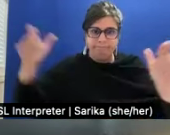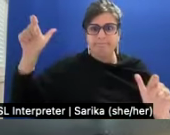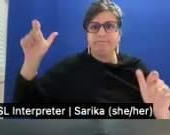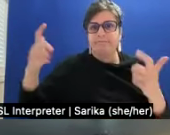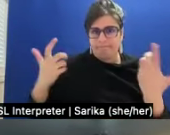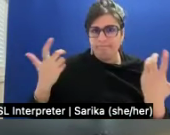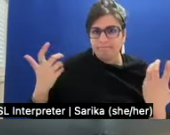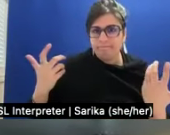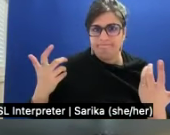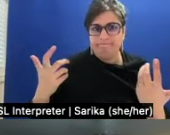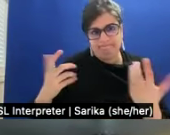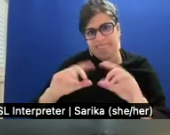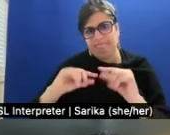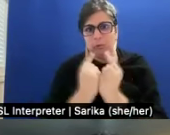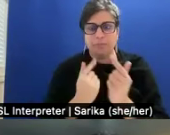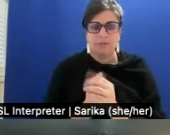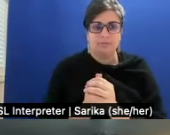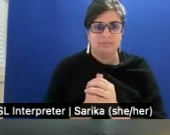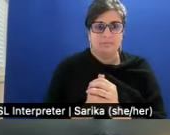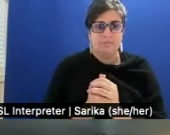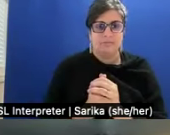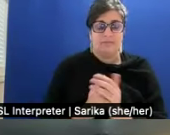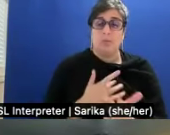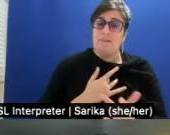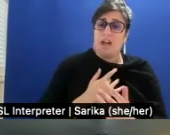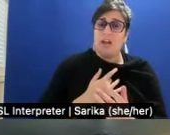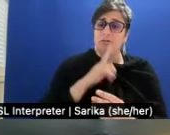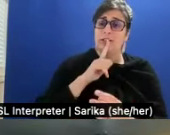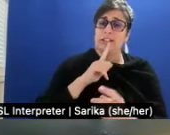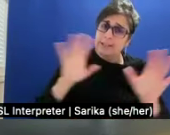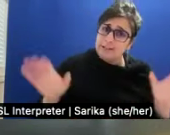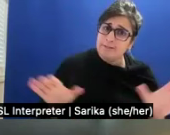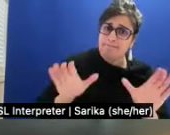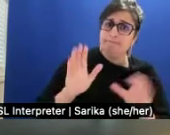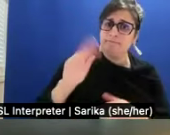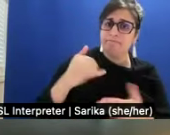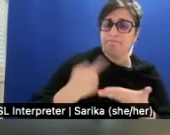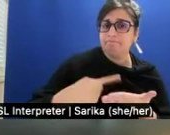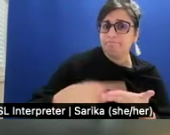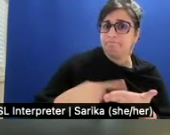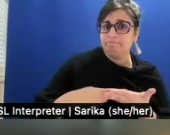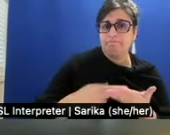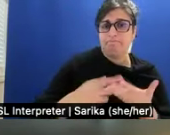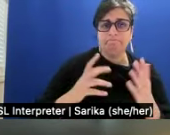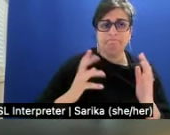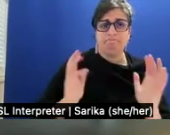And we're really encouraged by, the conversations that we had, the healing